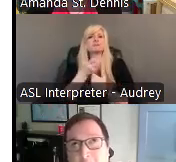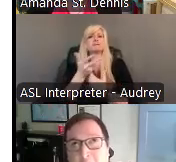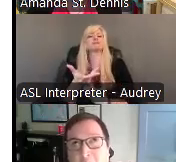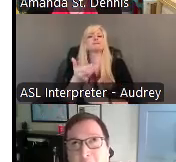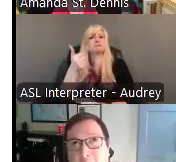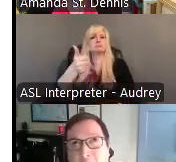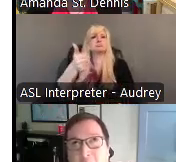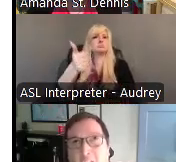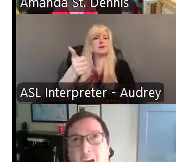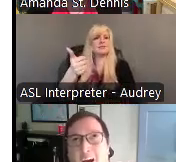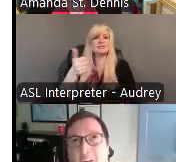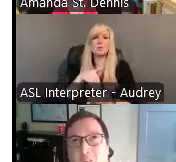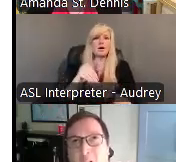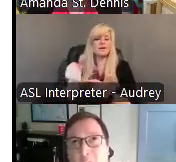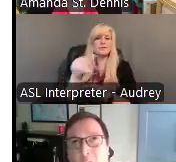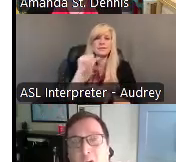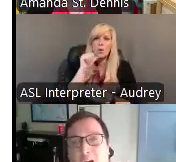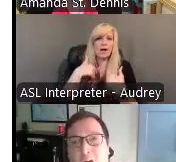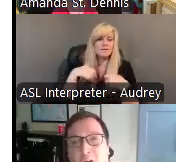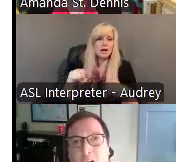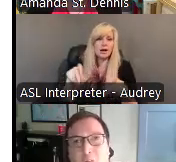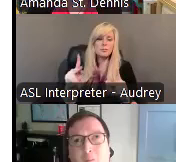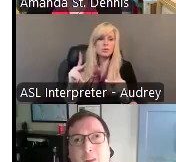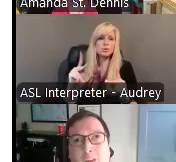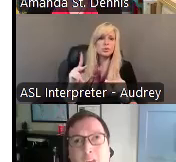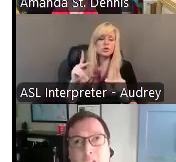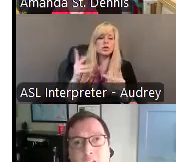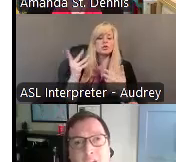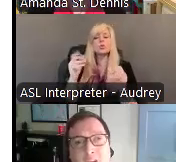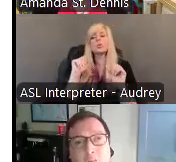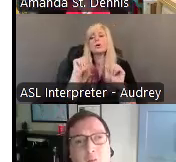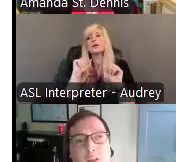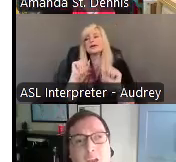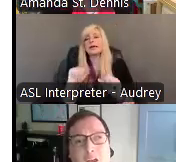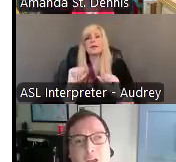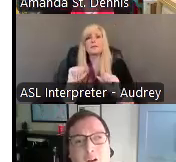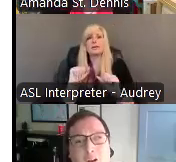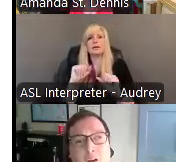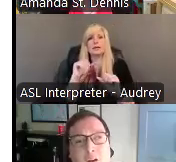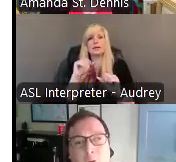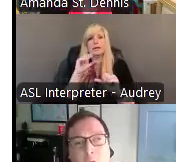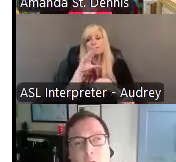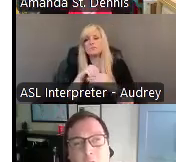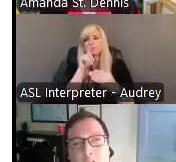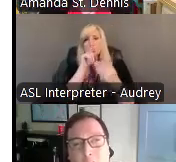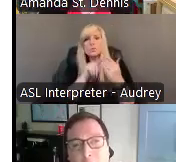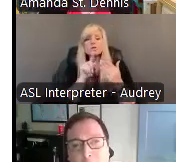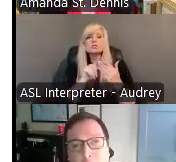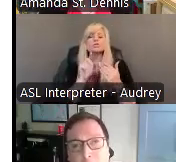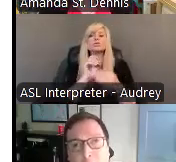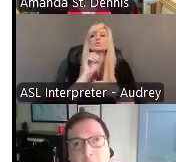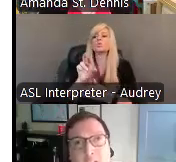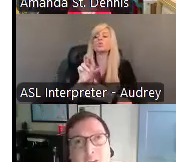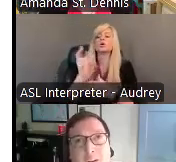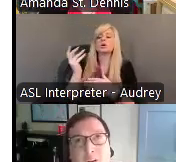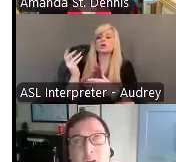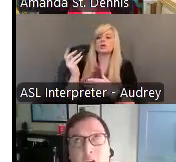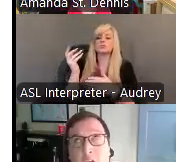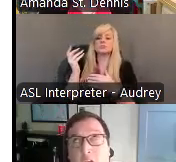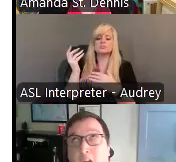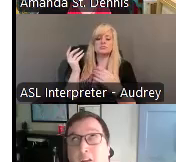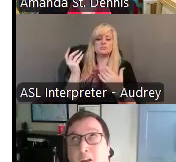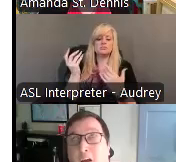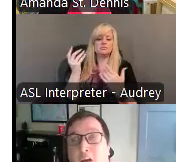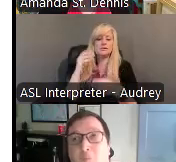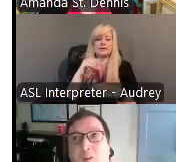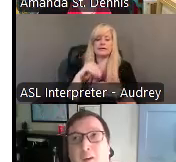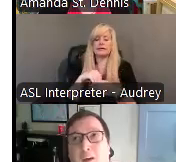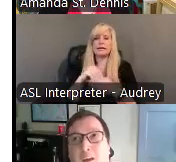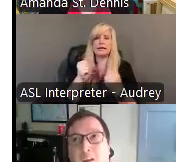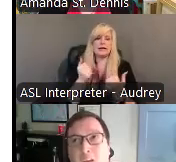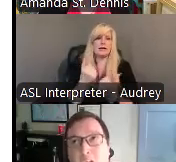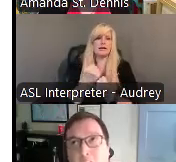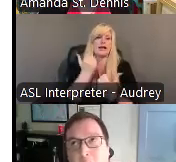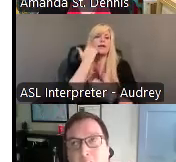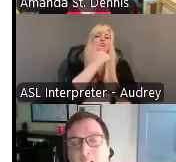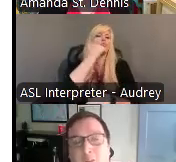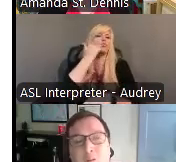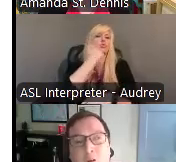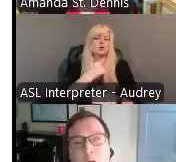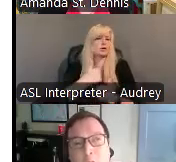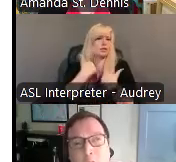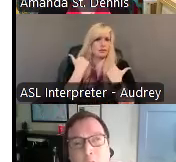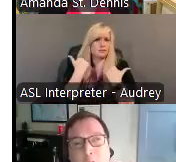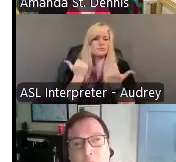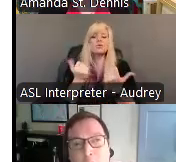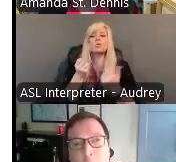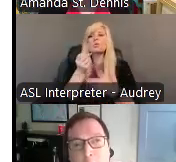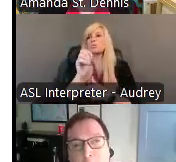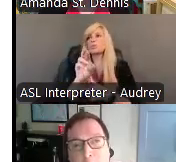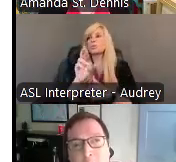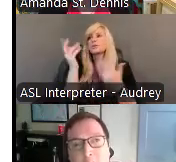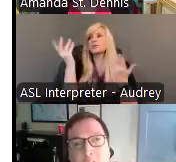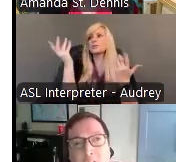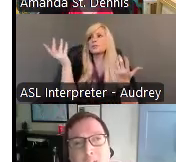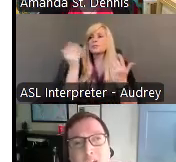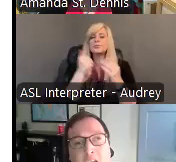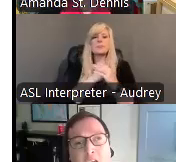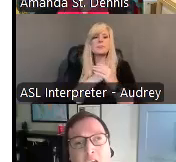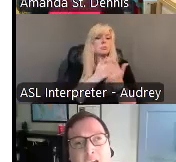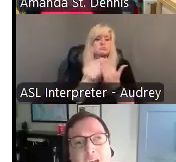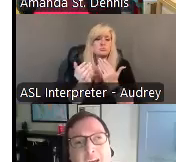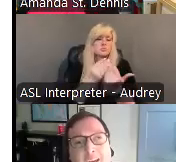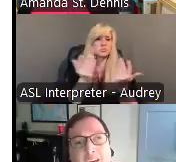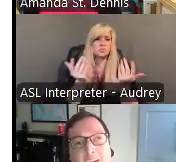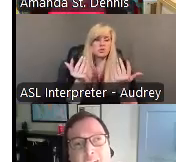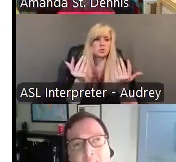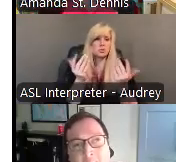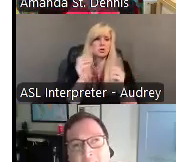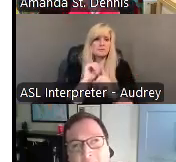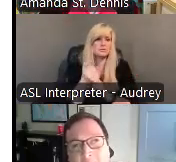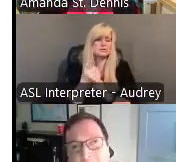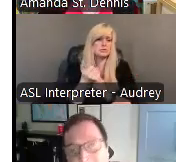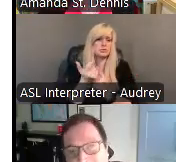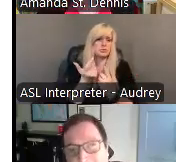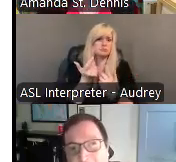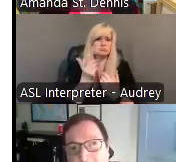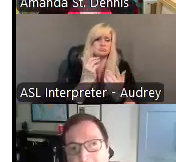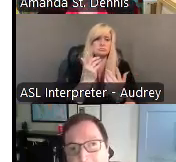often have whether that be in research or in everyday life or whatever the case may be.